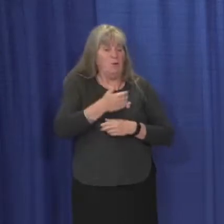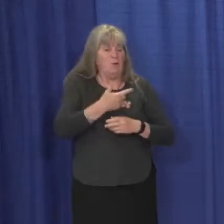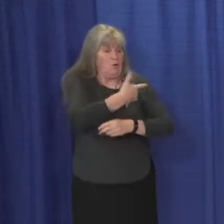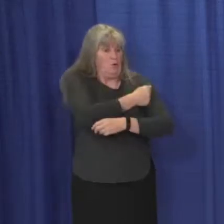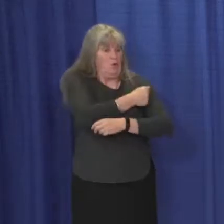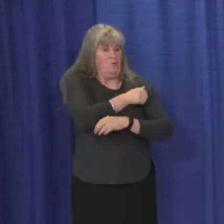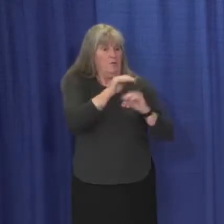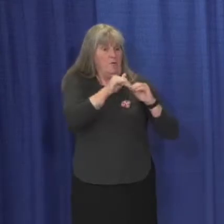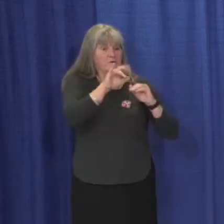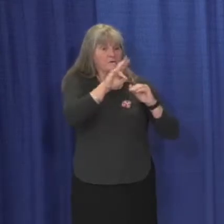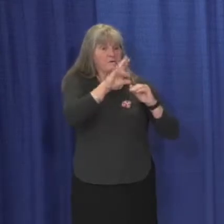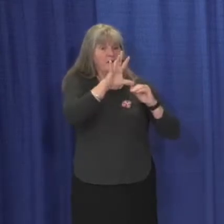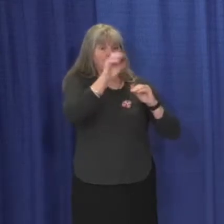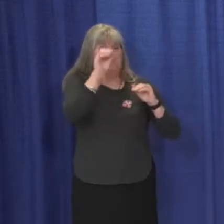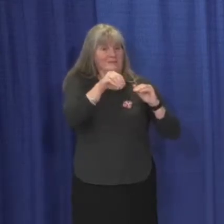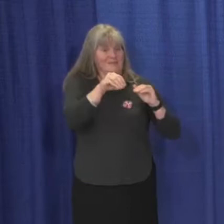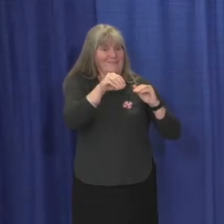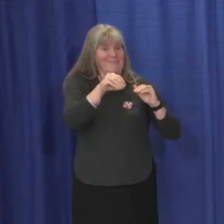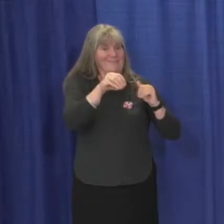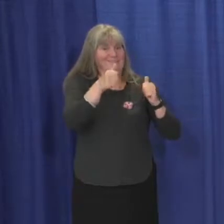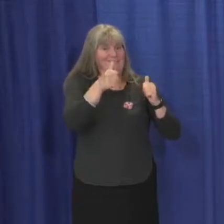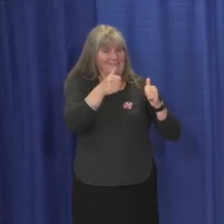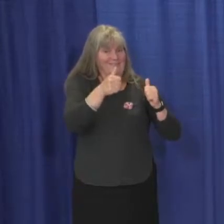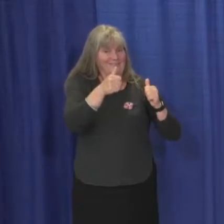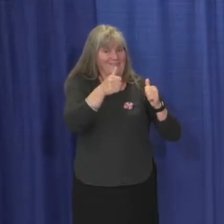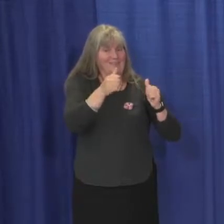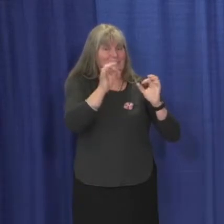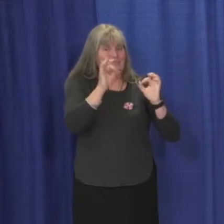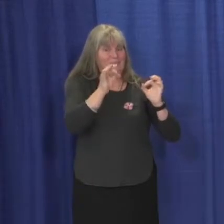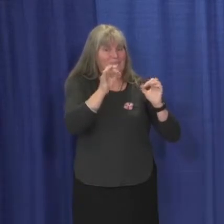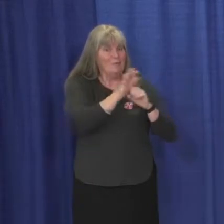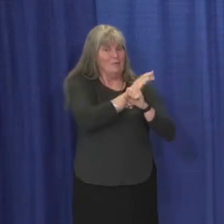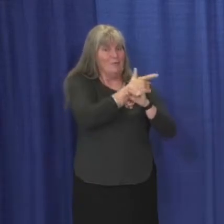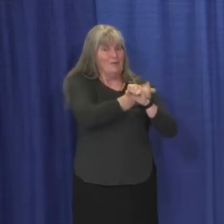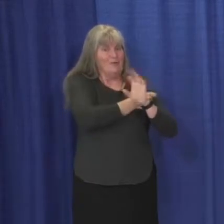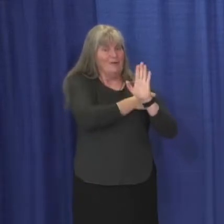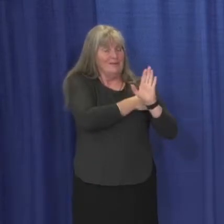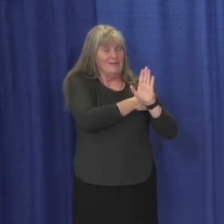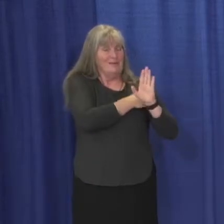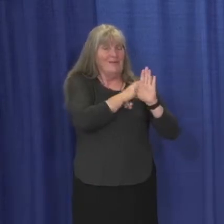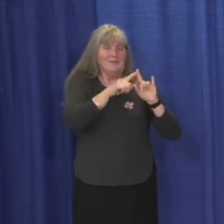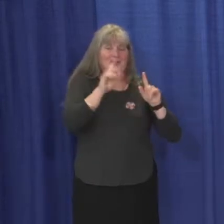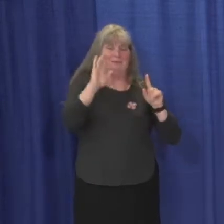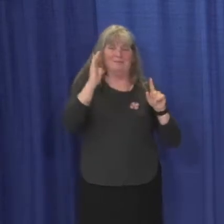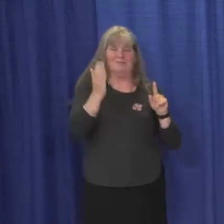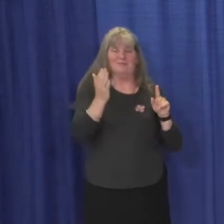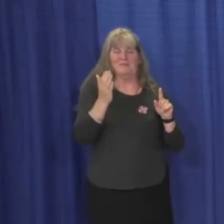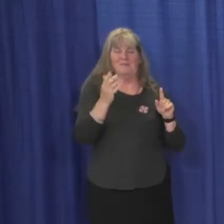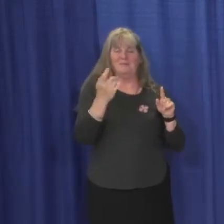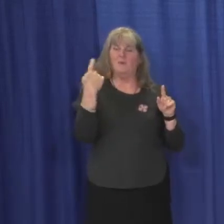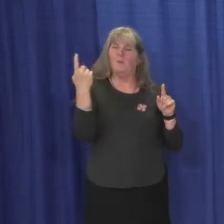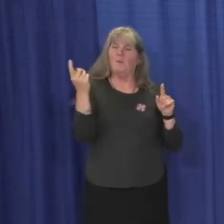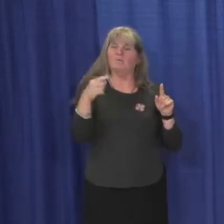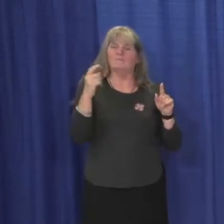that 75 percent of the eligible adult population now fully vaccinated unfortunately is not